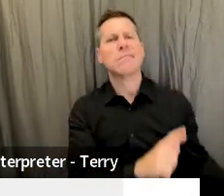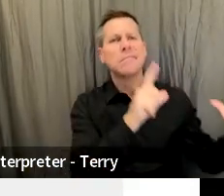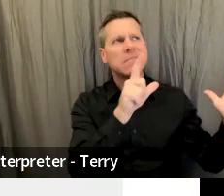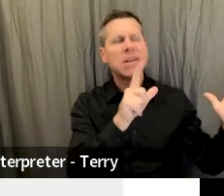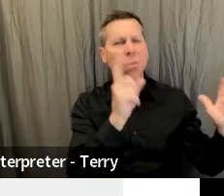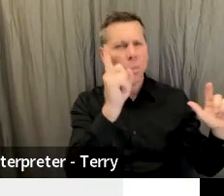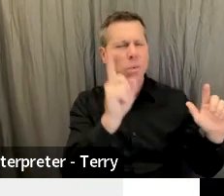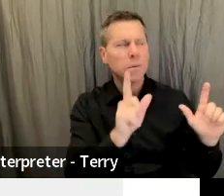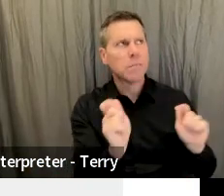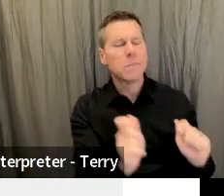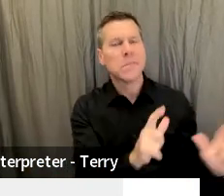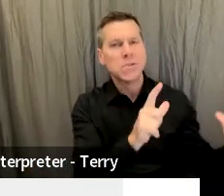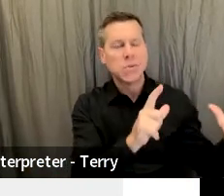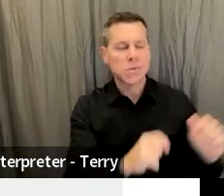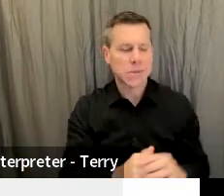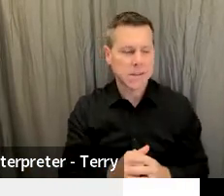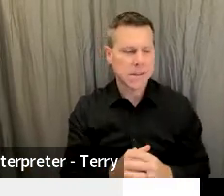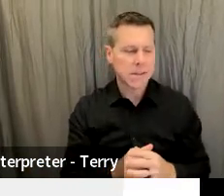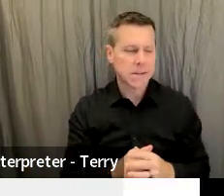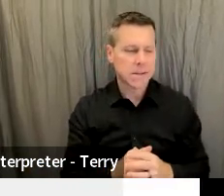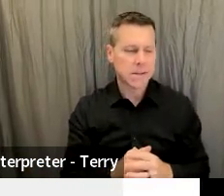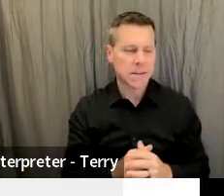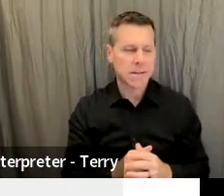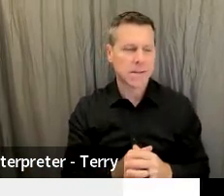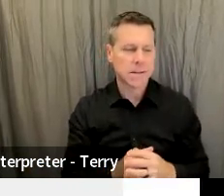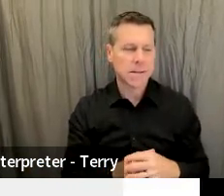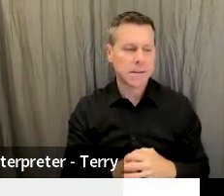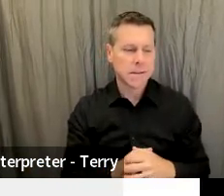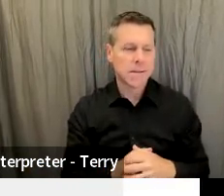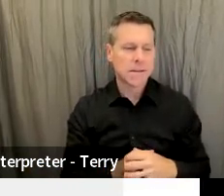Let's see Oh, boy. Okay.